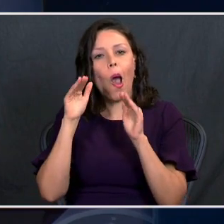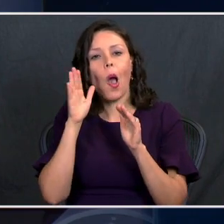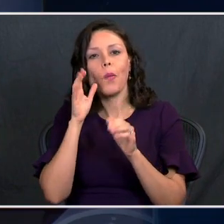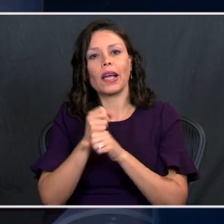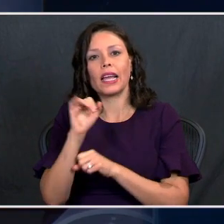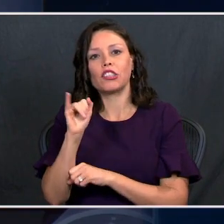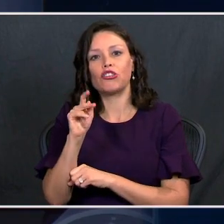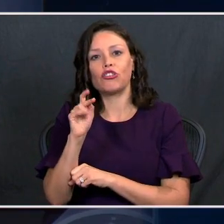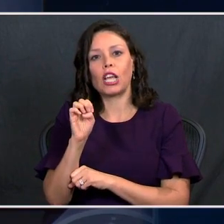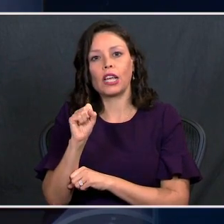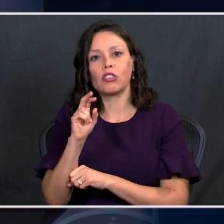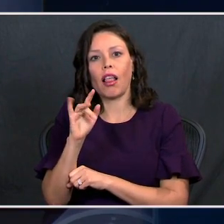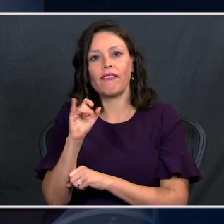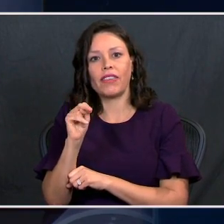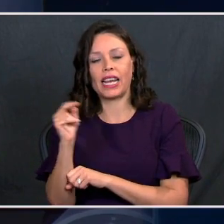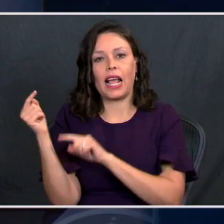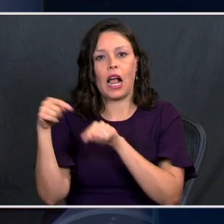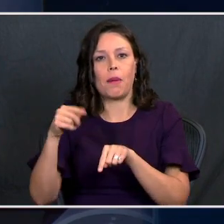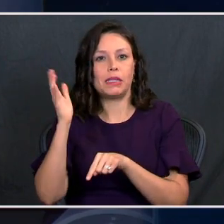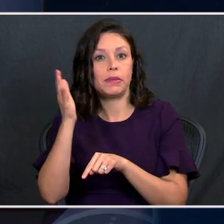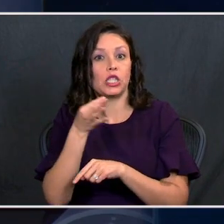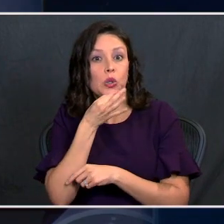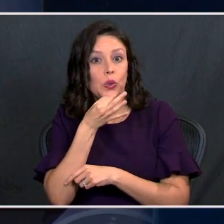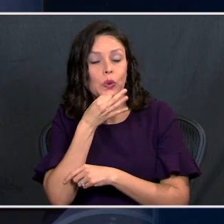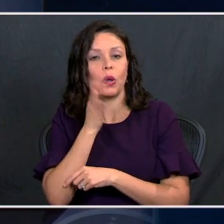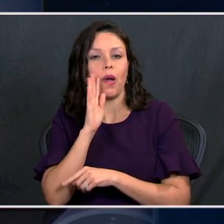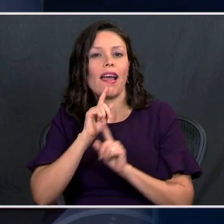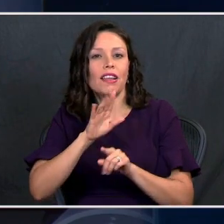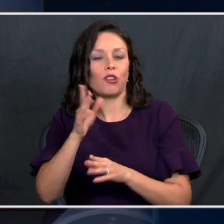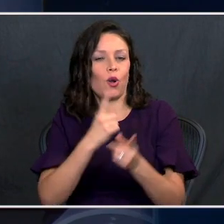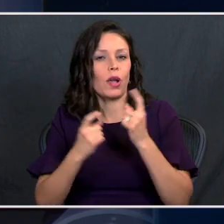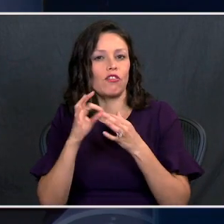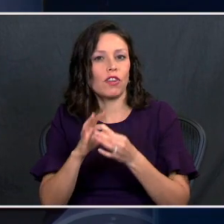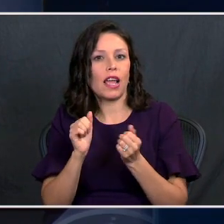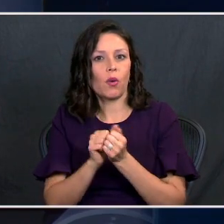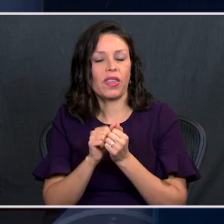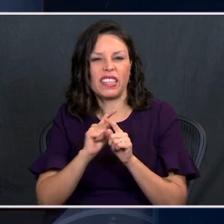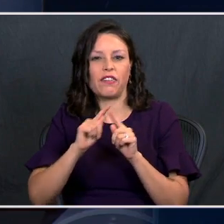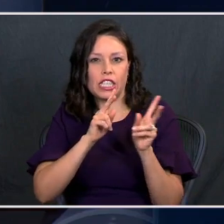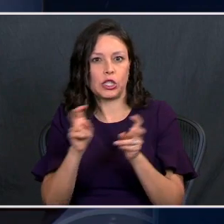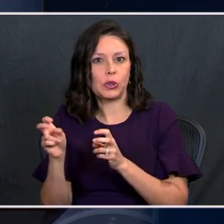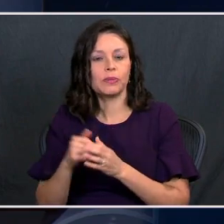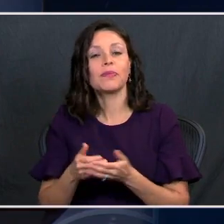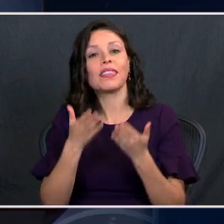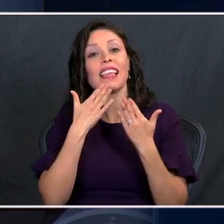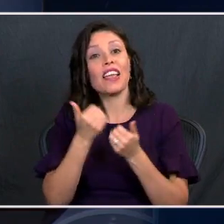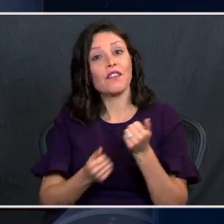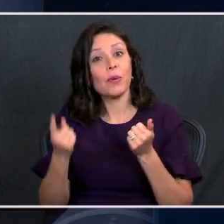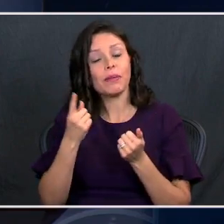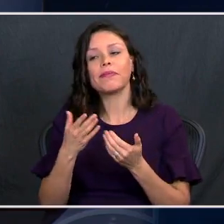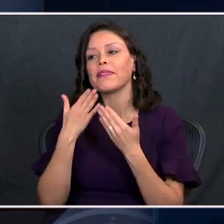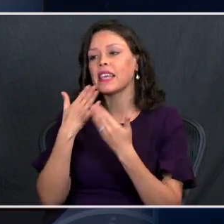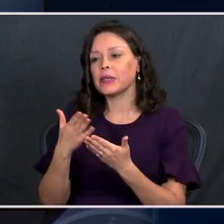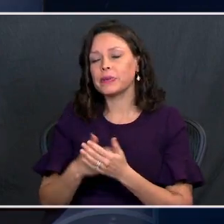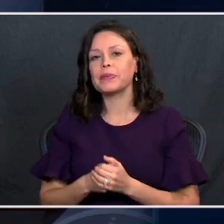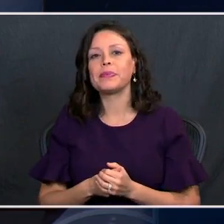out to the briefing room soon to answer a lot of your questions on a range of issues. The Press: Jen? Ms. Psaki: Thank you, everyone. The Press: Thanks, Jen. The Press: Jen, you haven't taken my question.